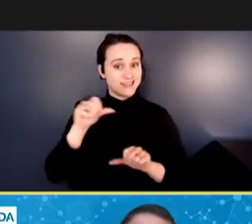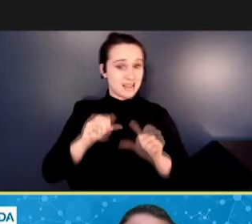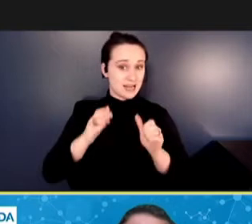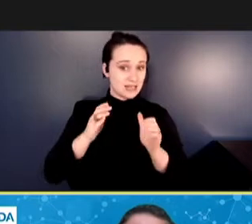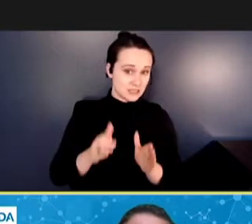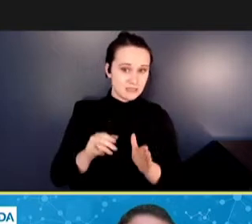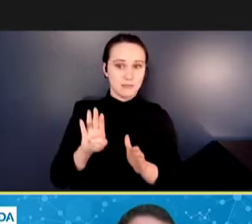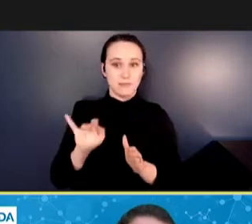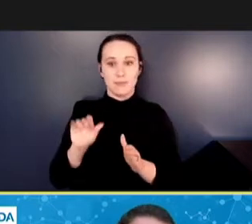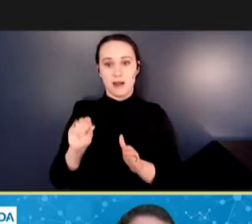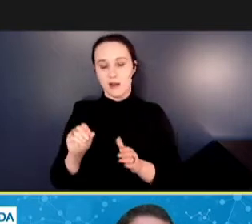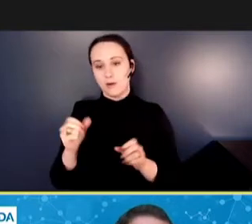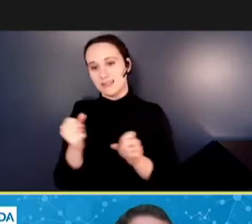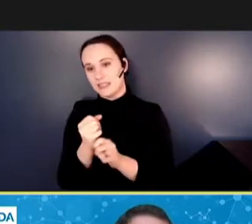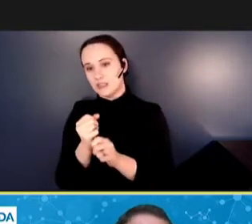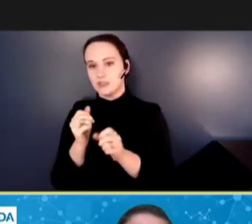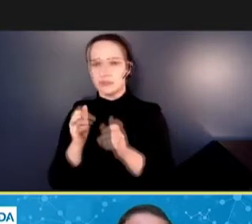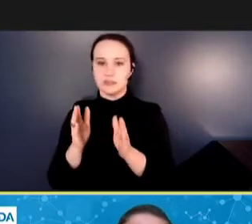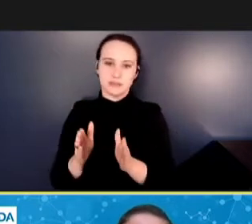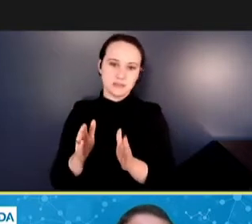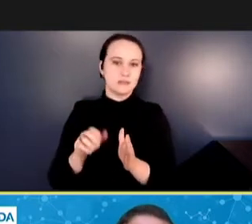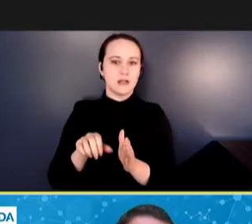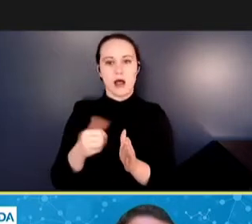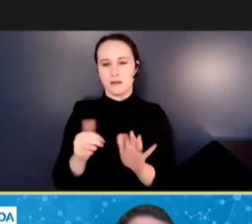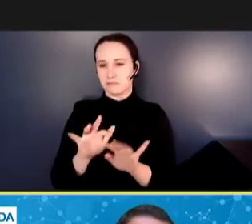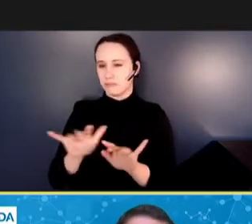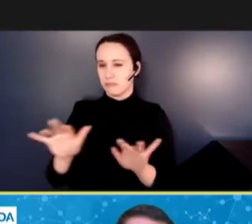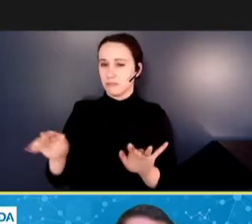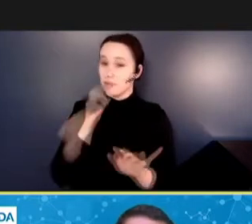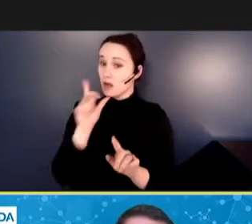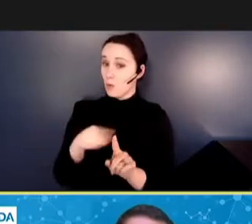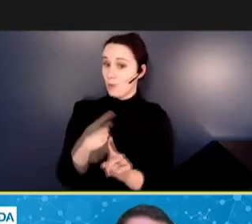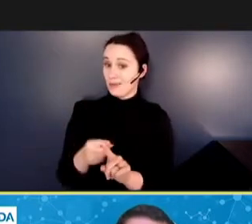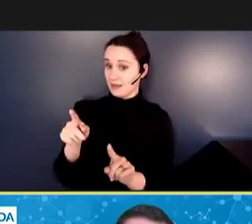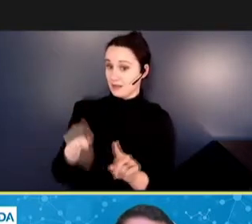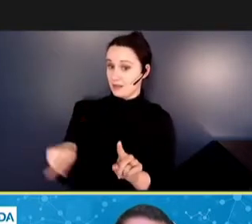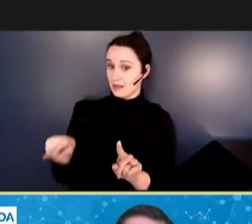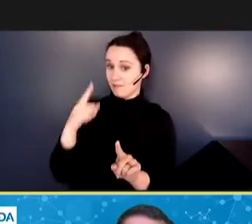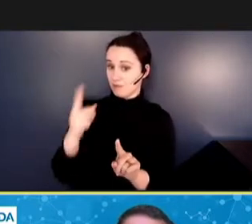and epidemiologists to be involved in the initial phase of the model development.